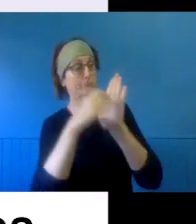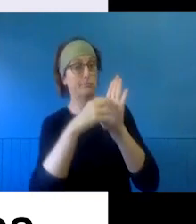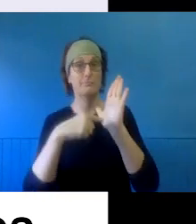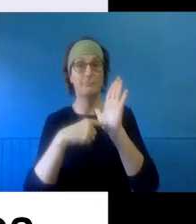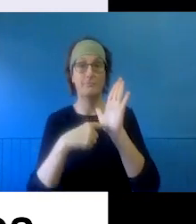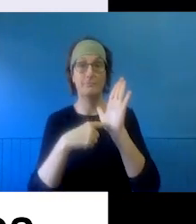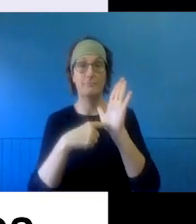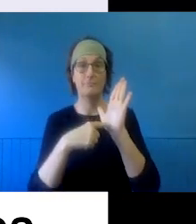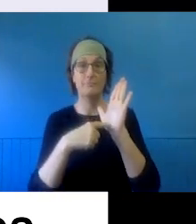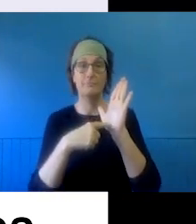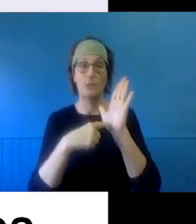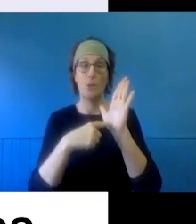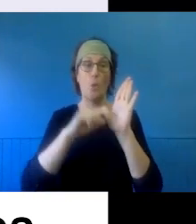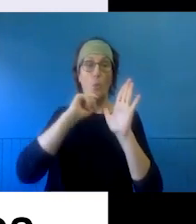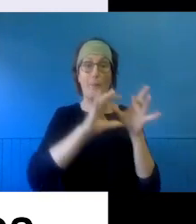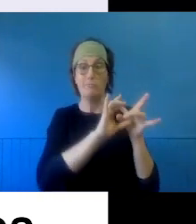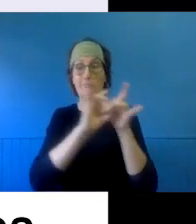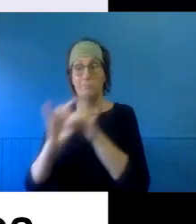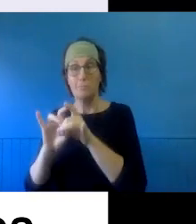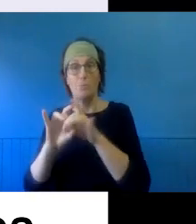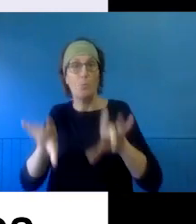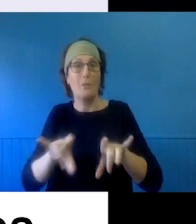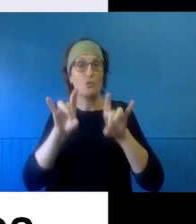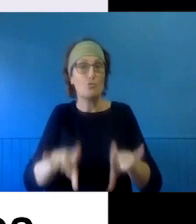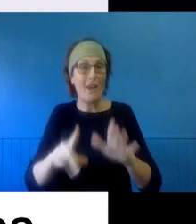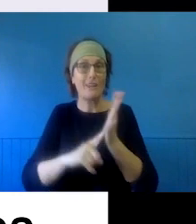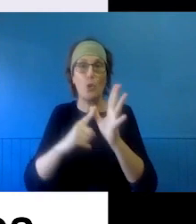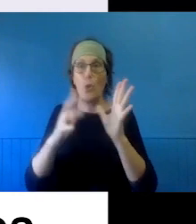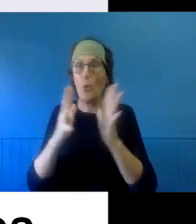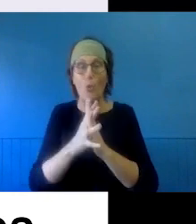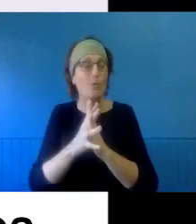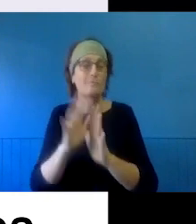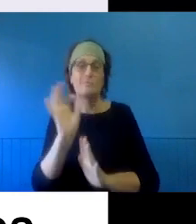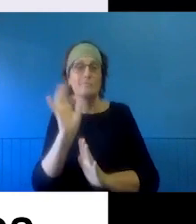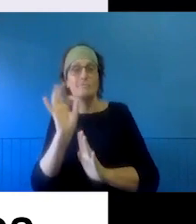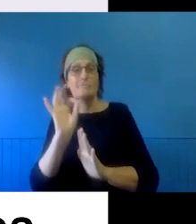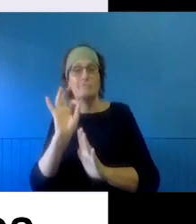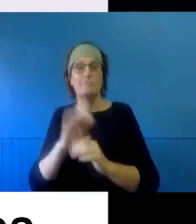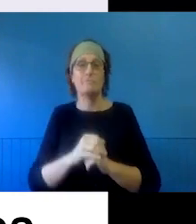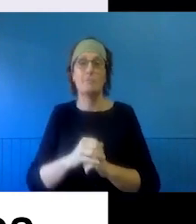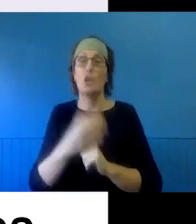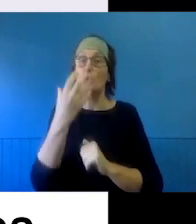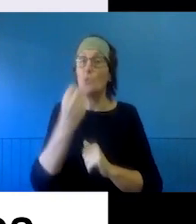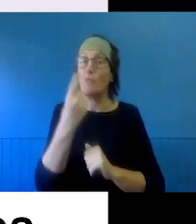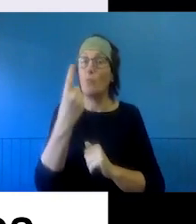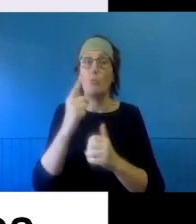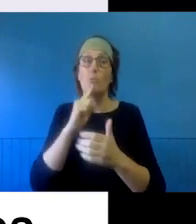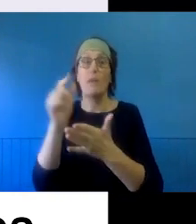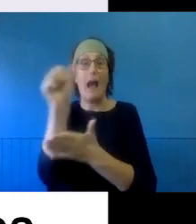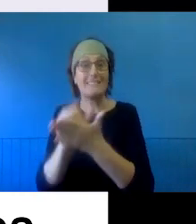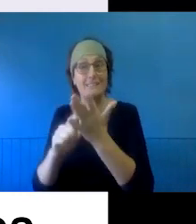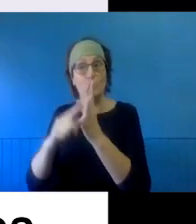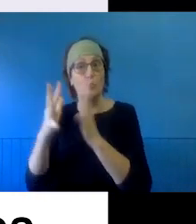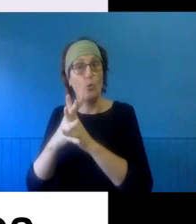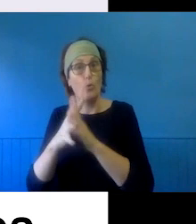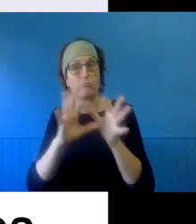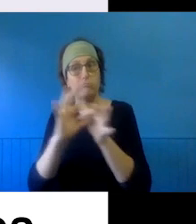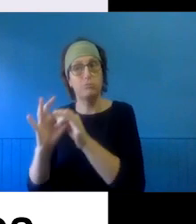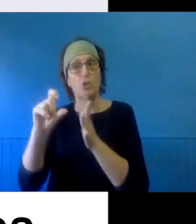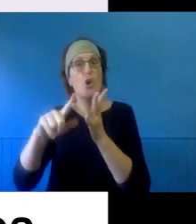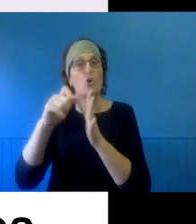international law. It is probably on a lower rung in terms of